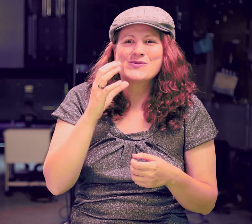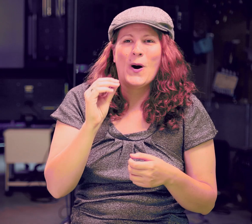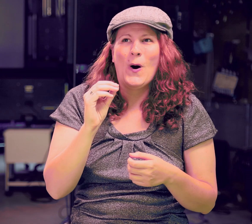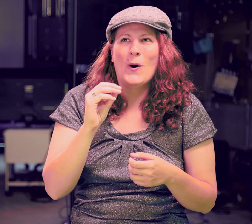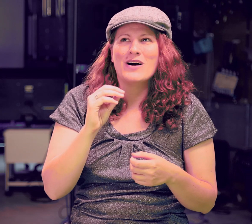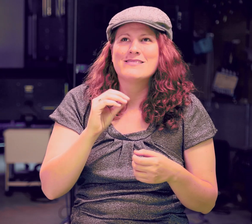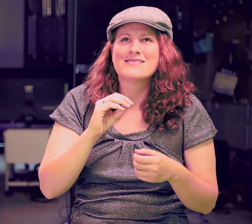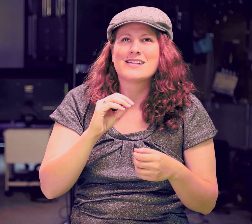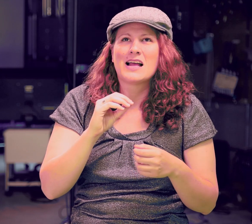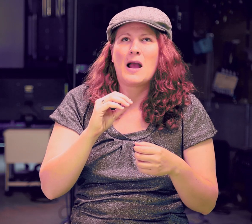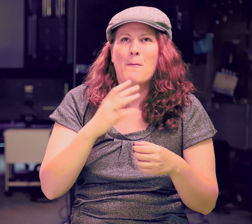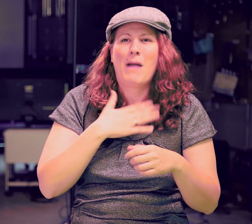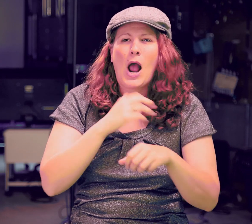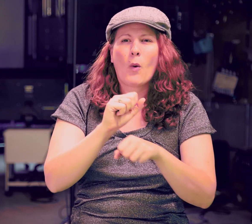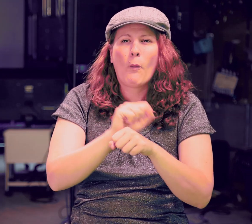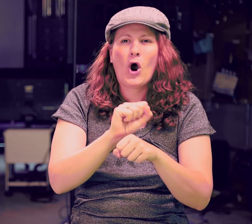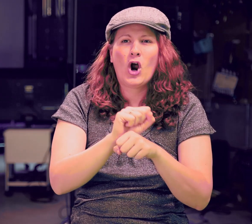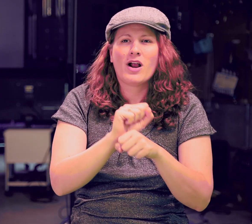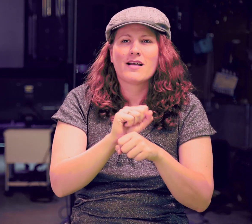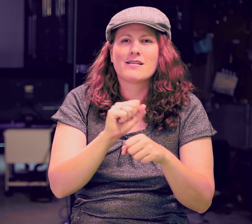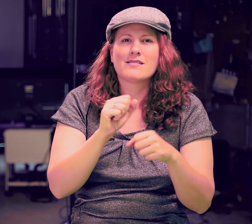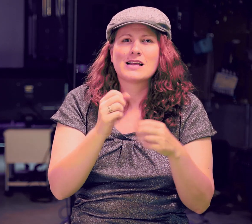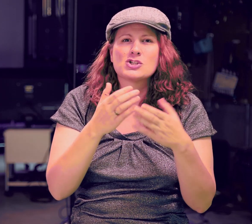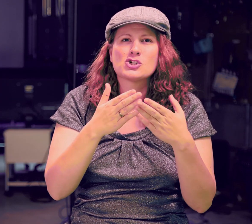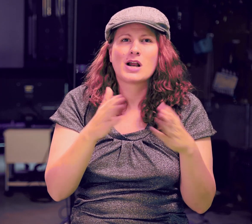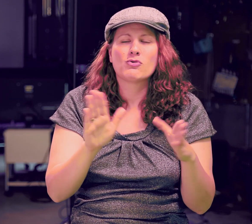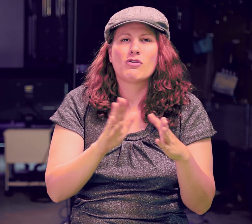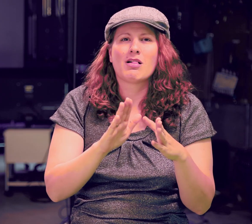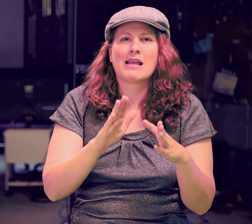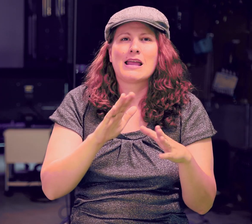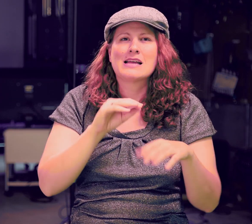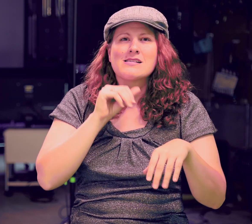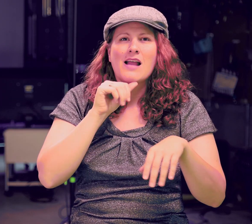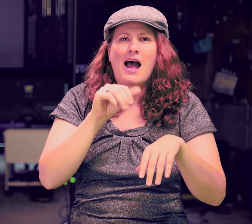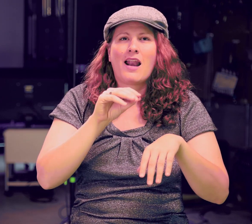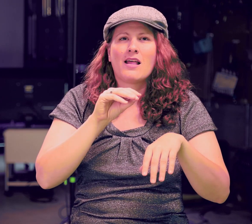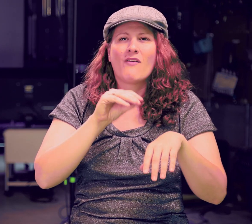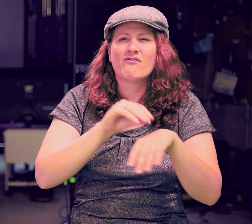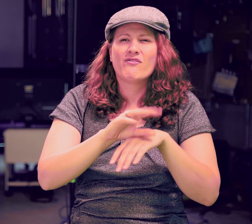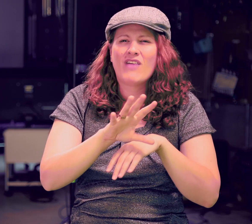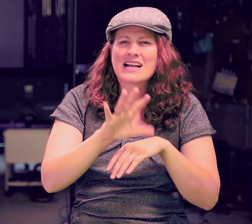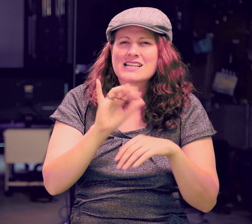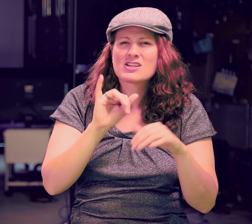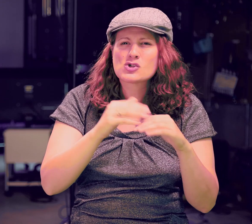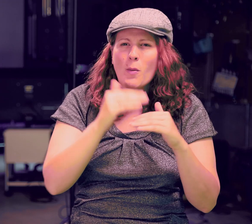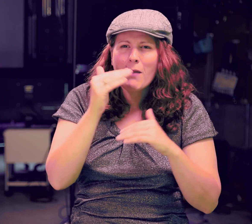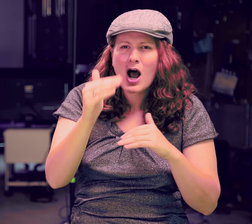So my work in general is not effected so much by my deafness.